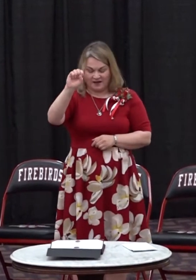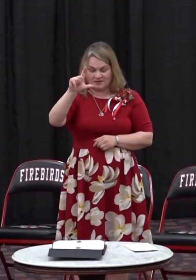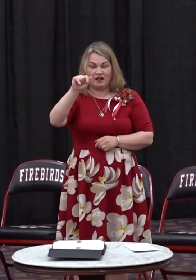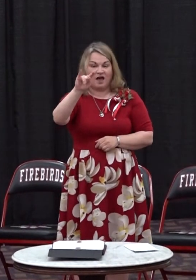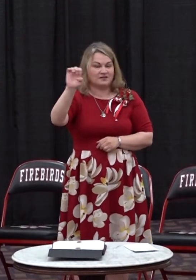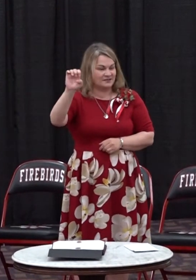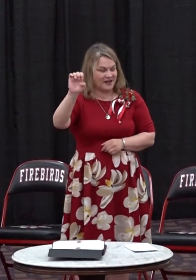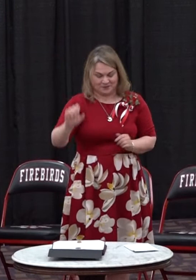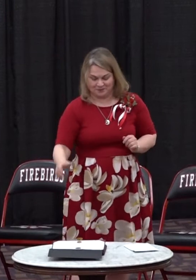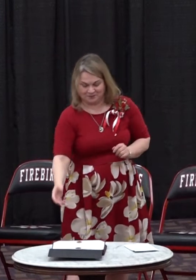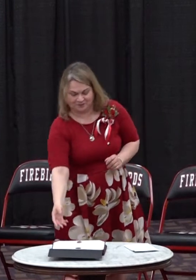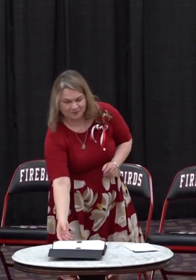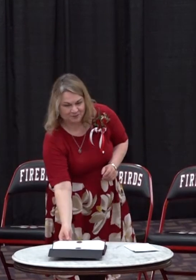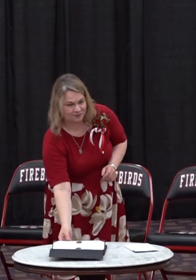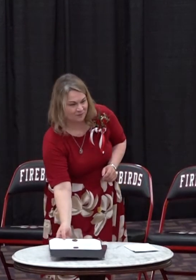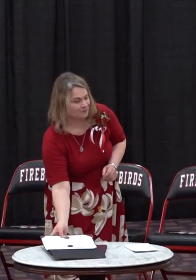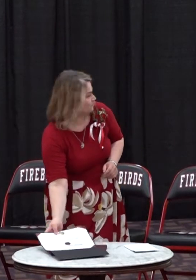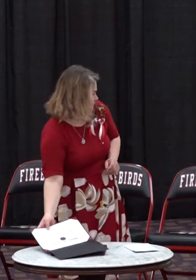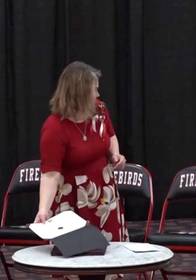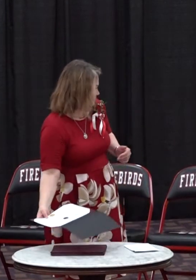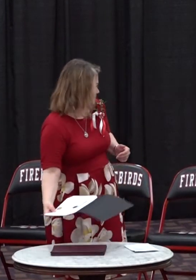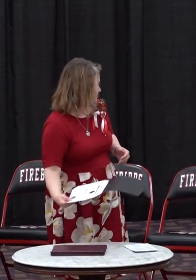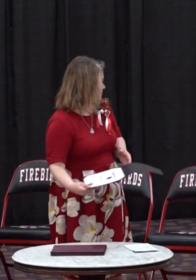Valerie Escalante, please come on up.